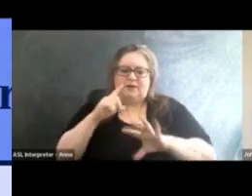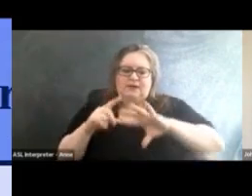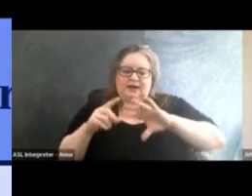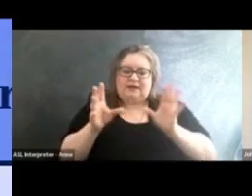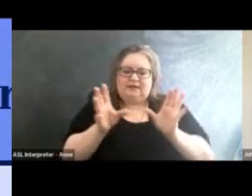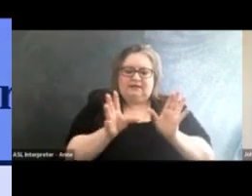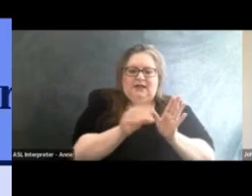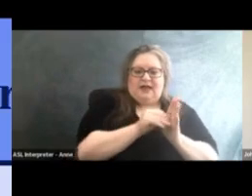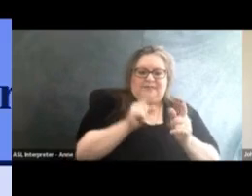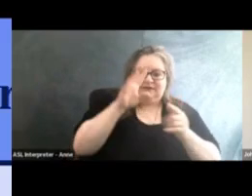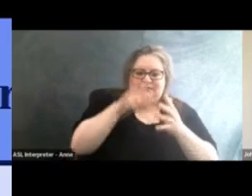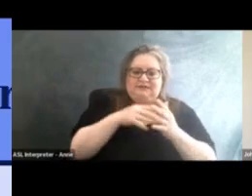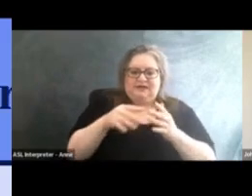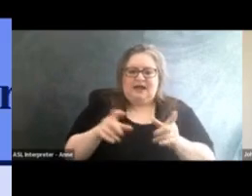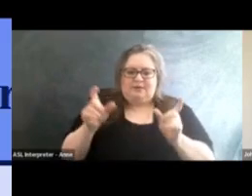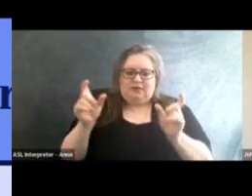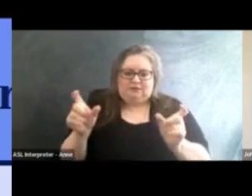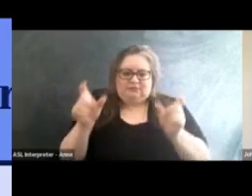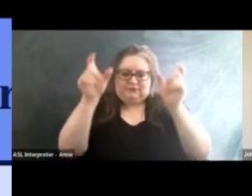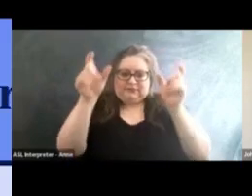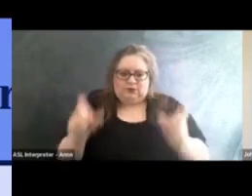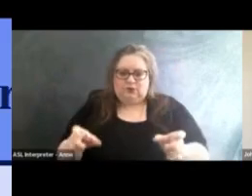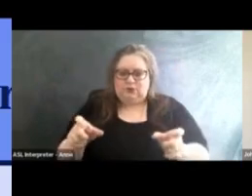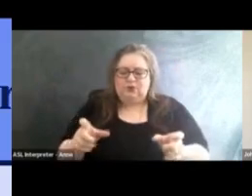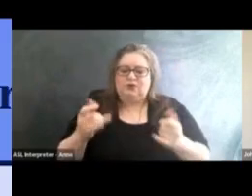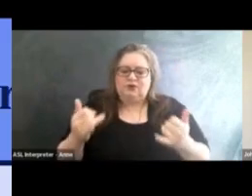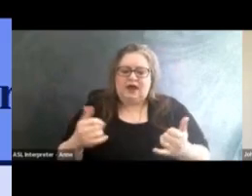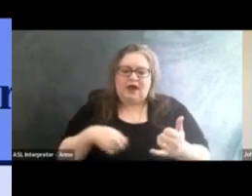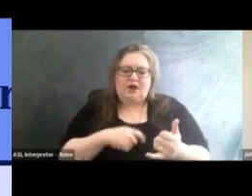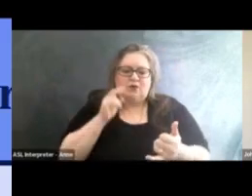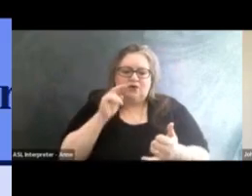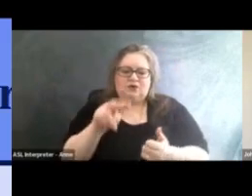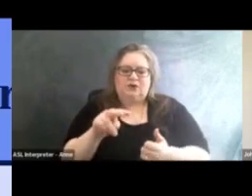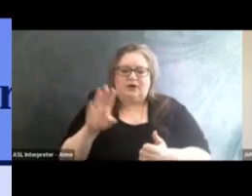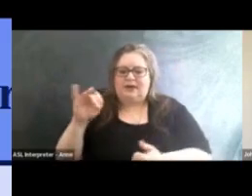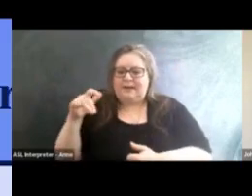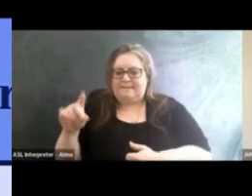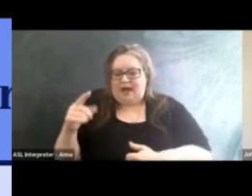table into just the two columns. So now we're just looking at the mild neurocognitive disorders.